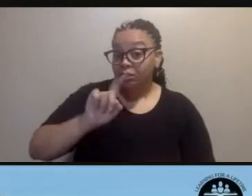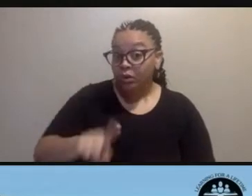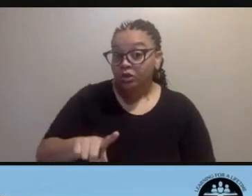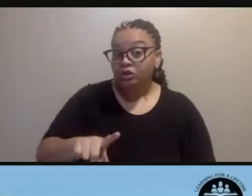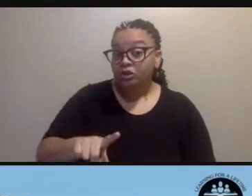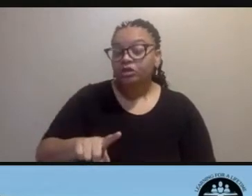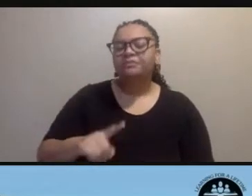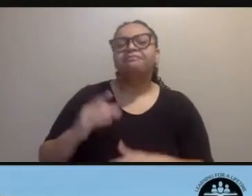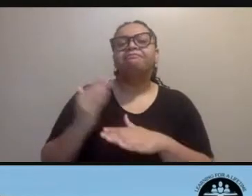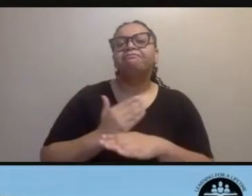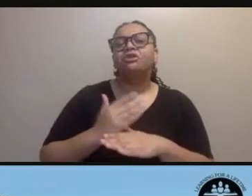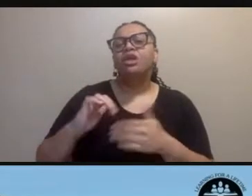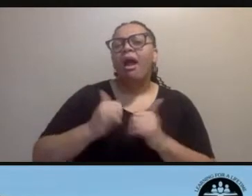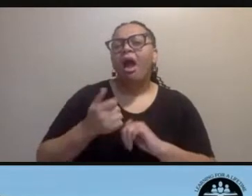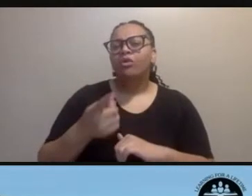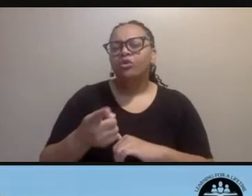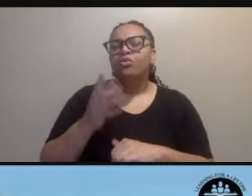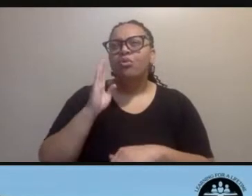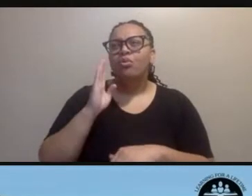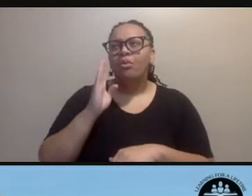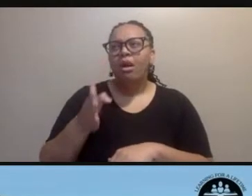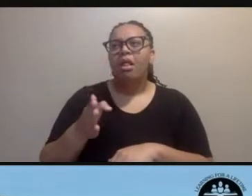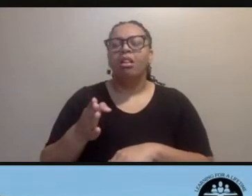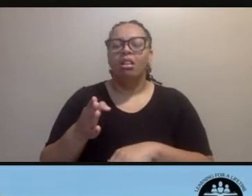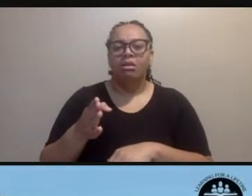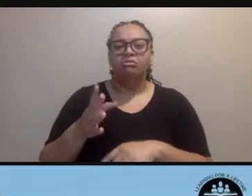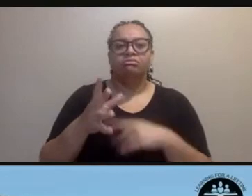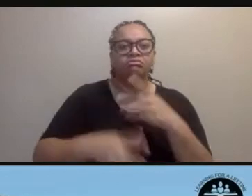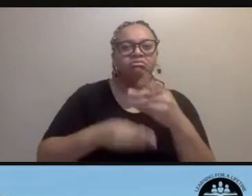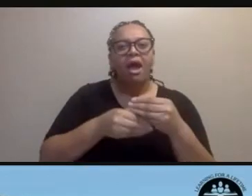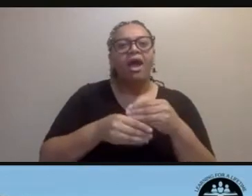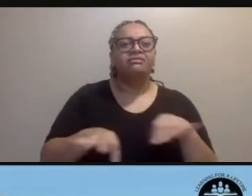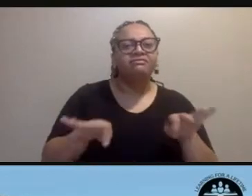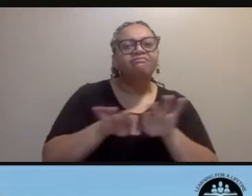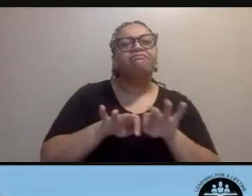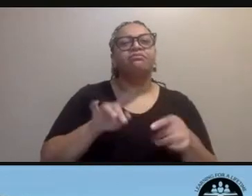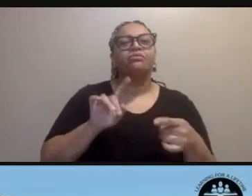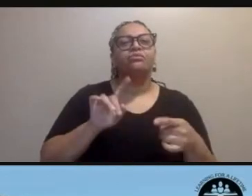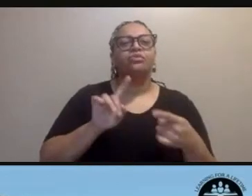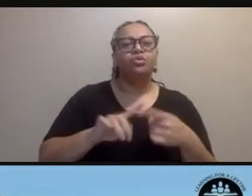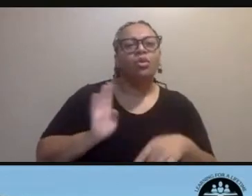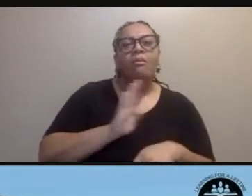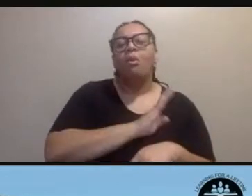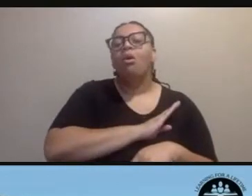GREAT. THANK YOU.